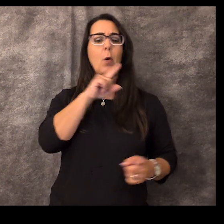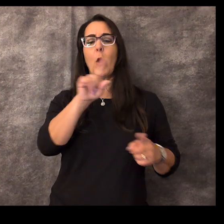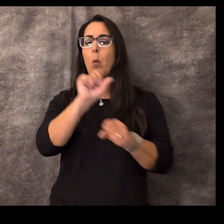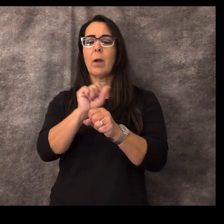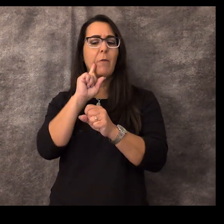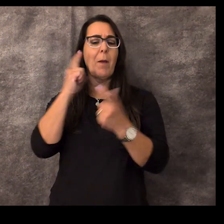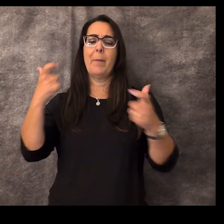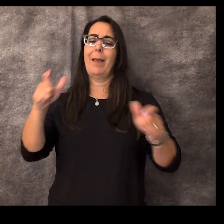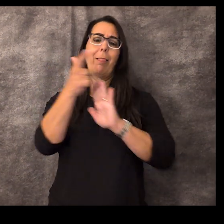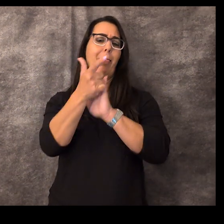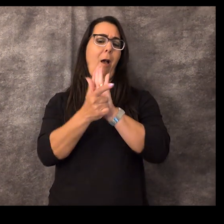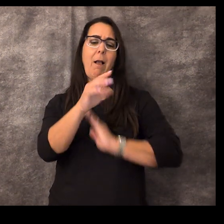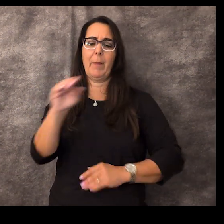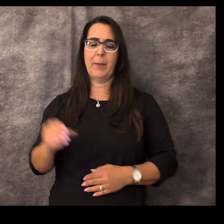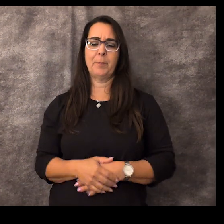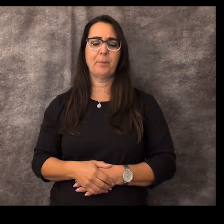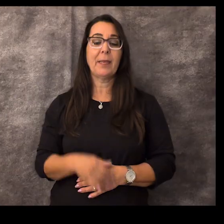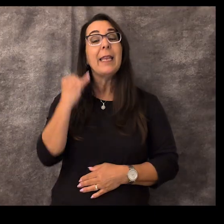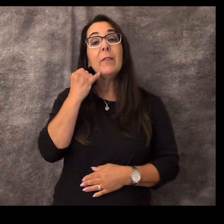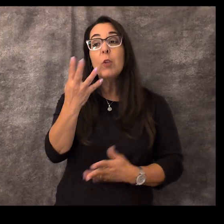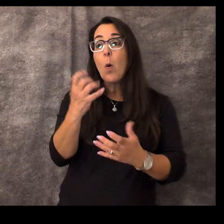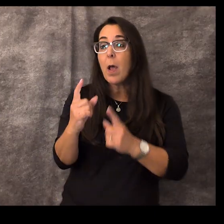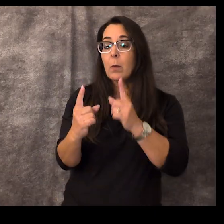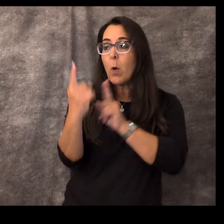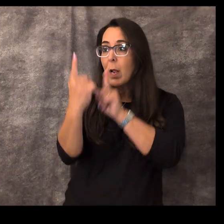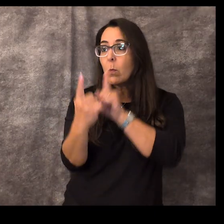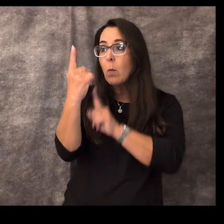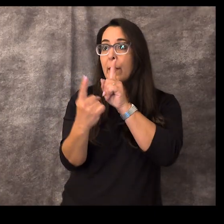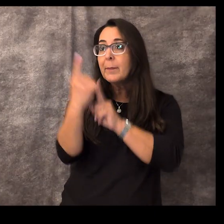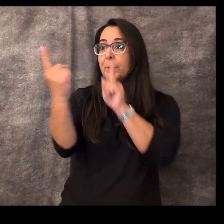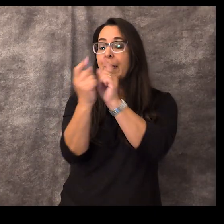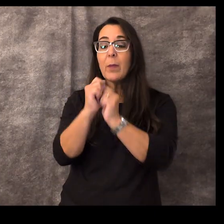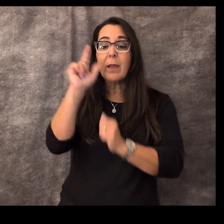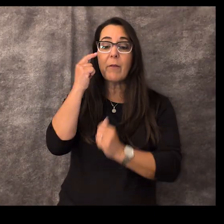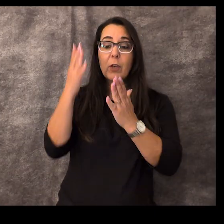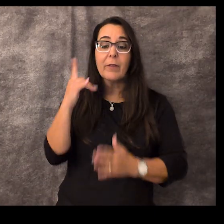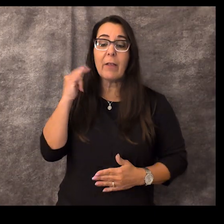(Eric) What would you want to say if you had a one on one with the governor of California?